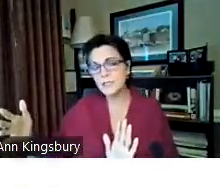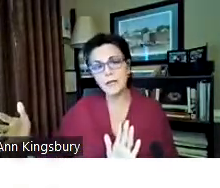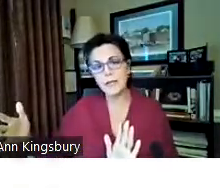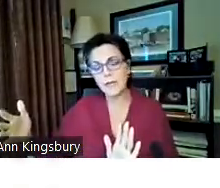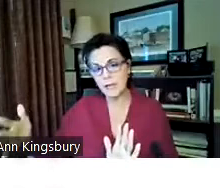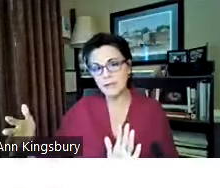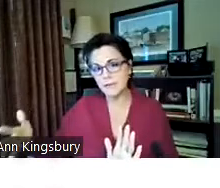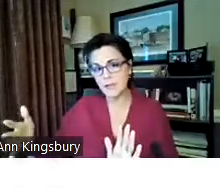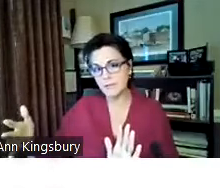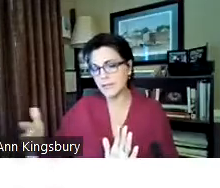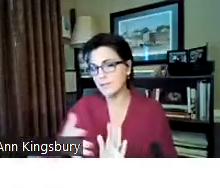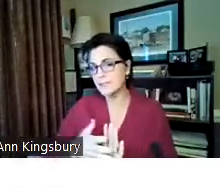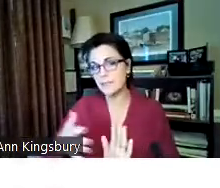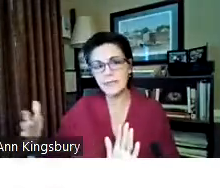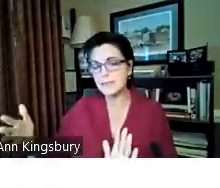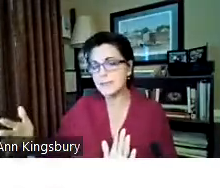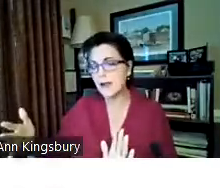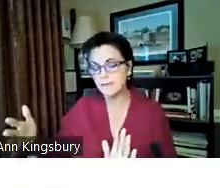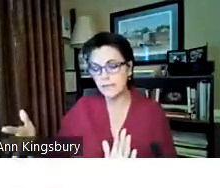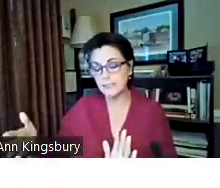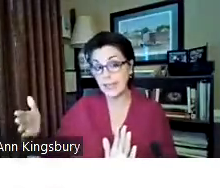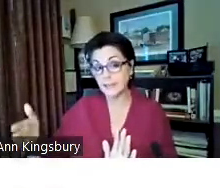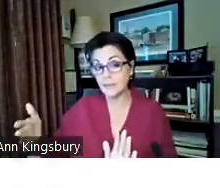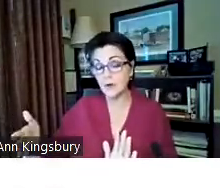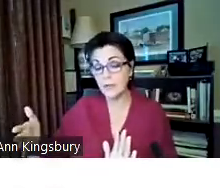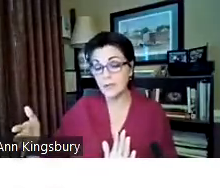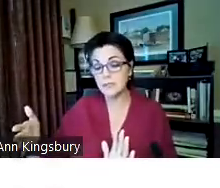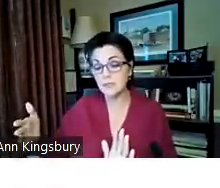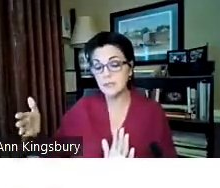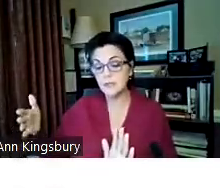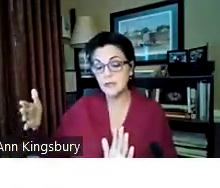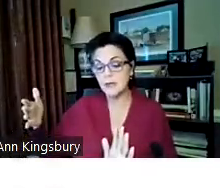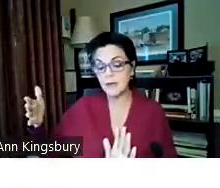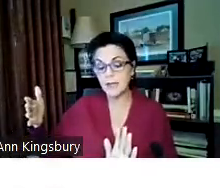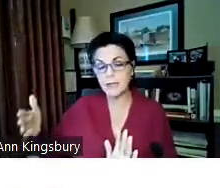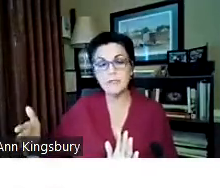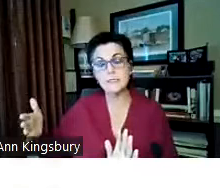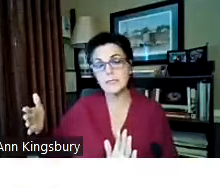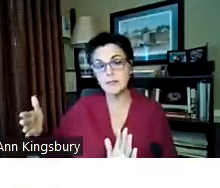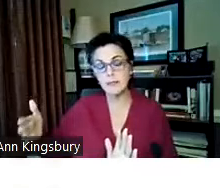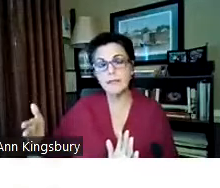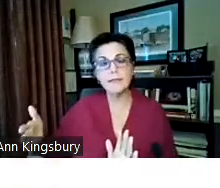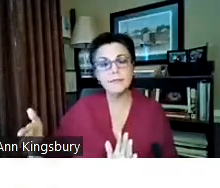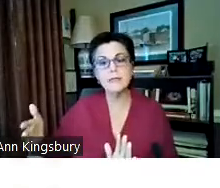talking about end of life, again, that this somebody is not facing, at the moment, an illness that is likely to be